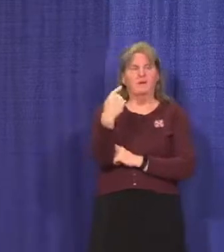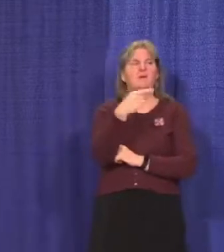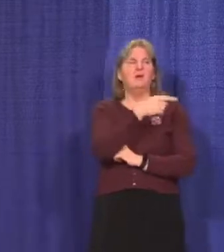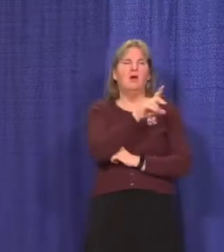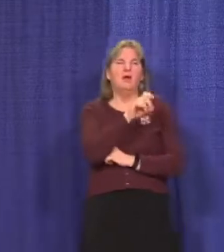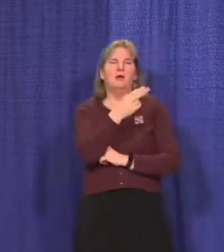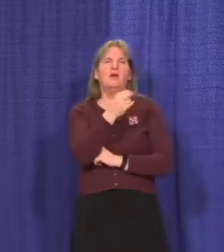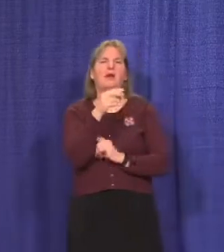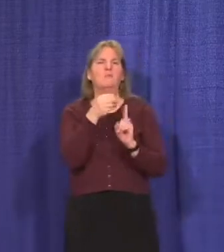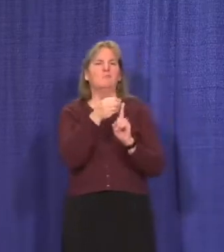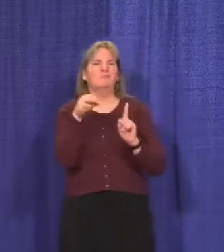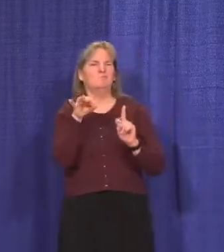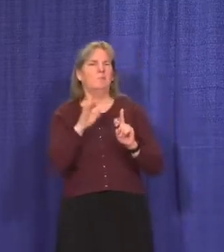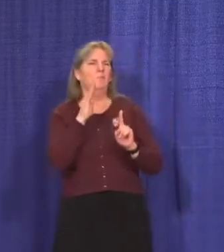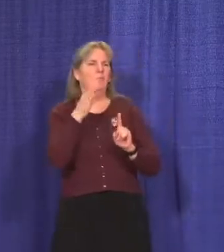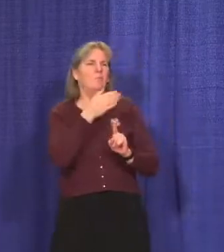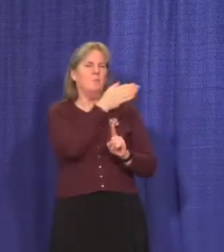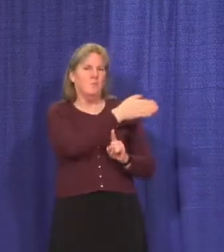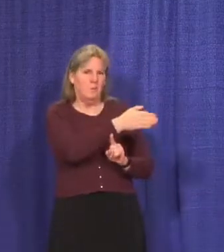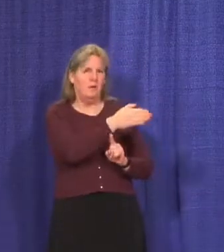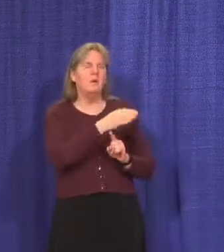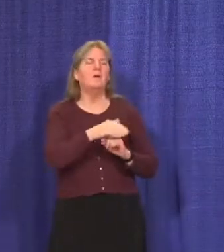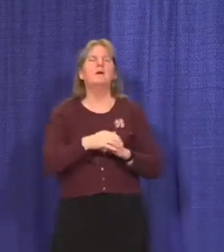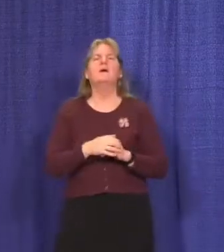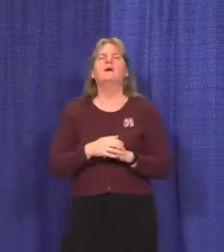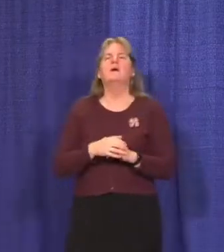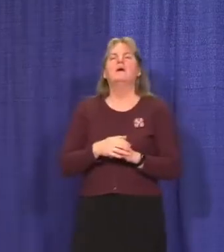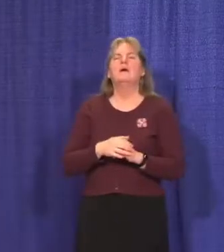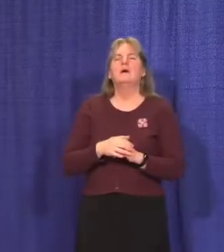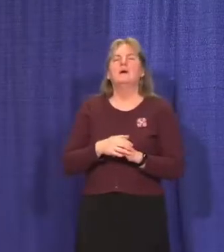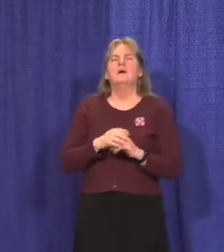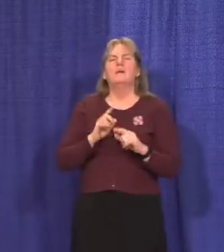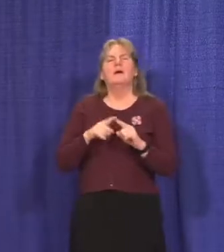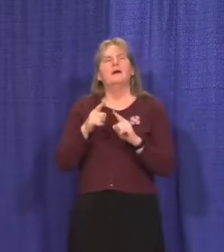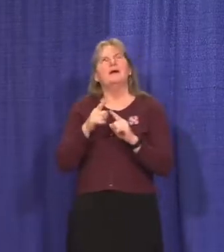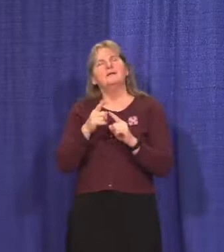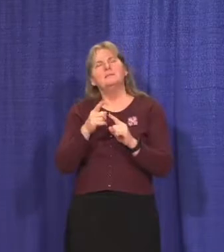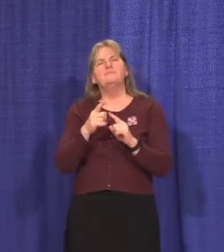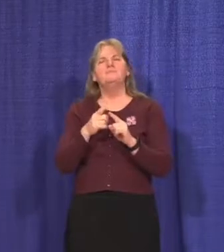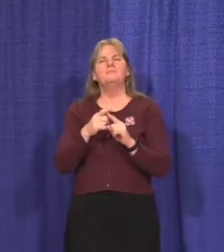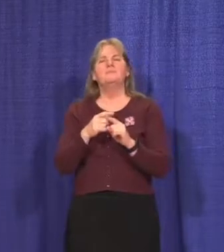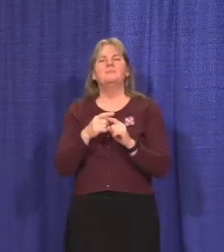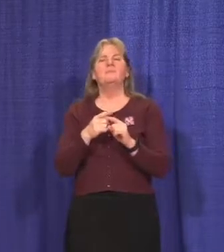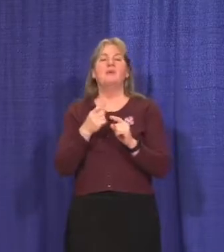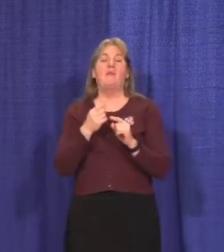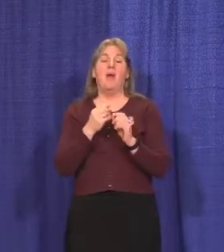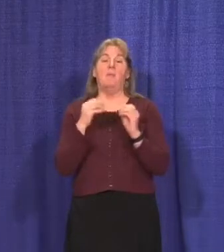second shot. The stronger reaction is to be expected and it is assigned the